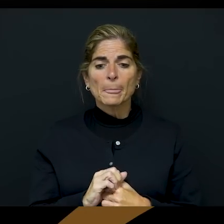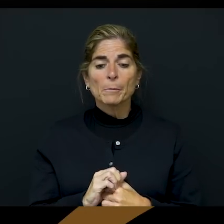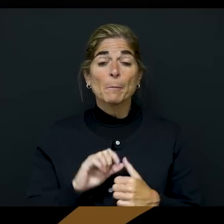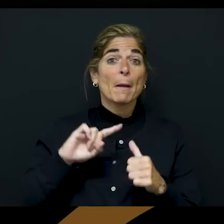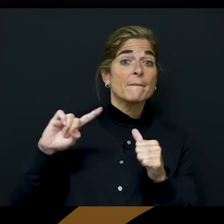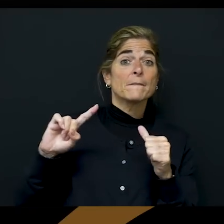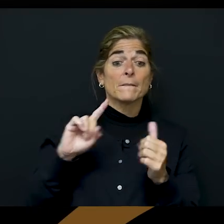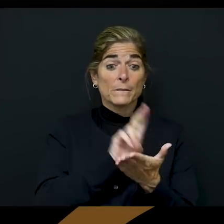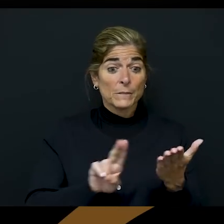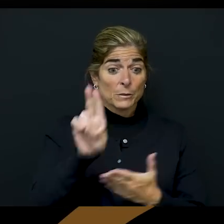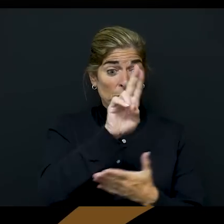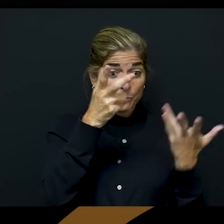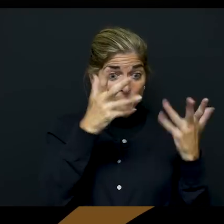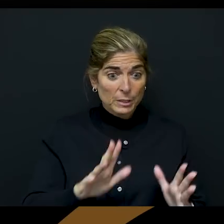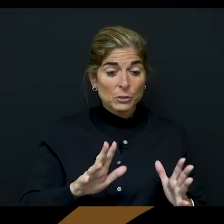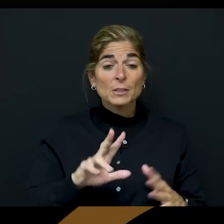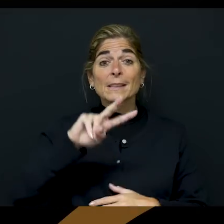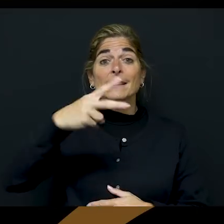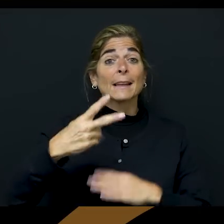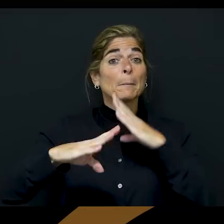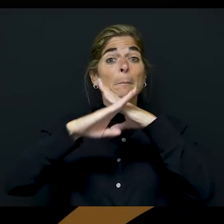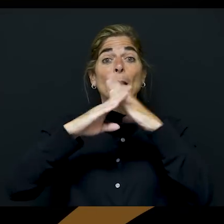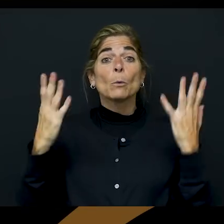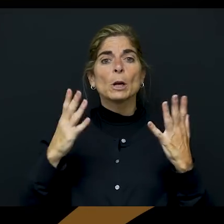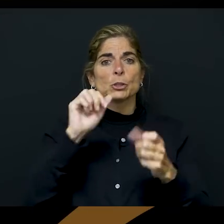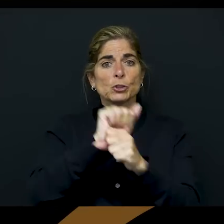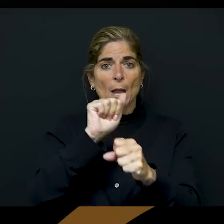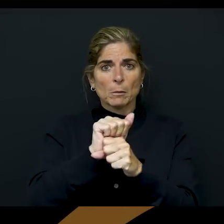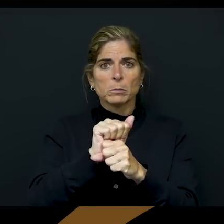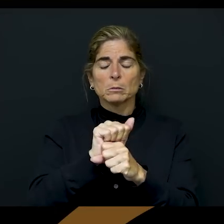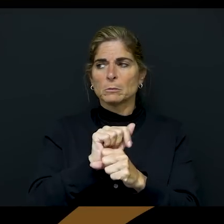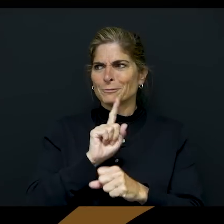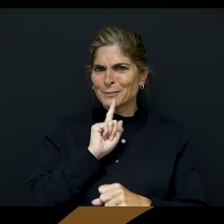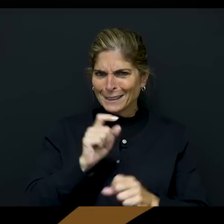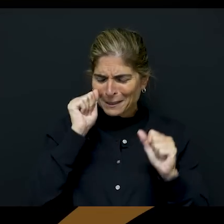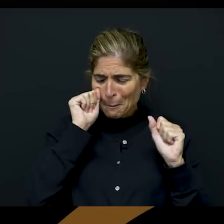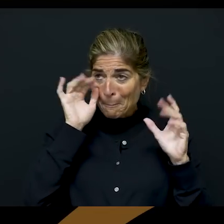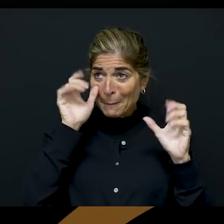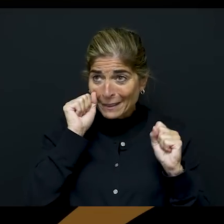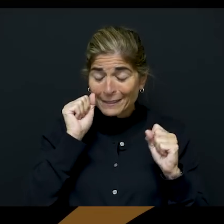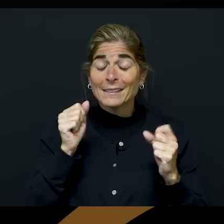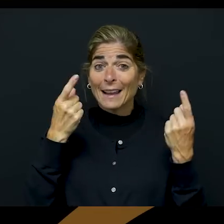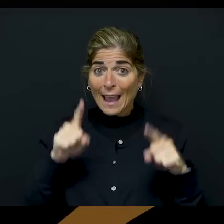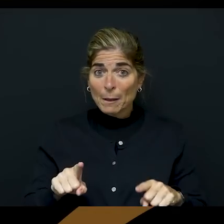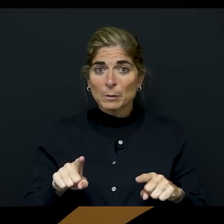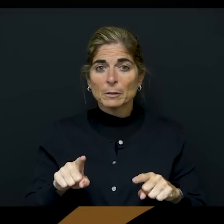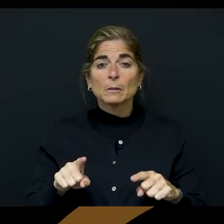Securing my first job after university was the second hurdle I cleared. It was pretty remarkable, you know, considering